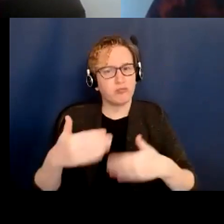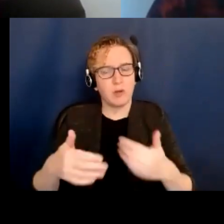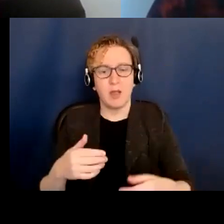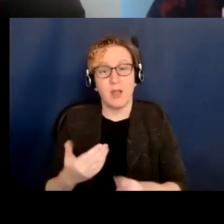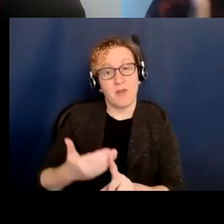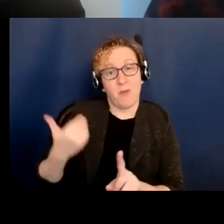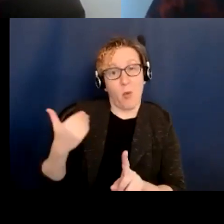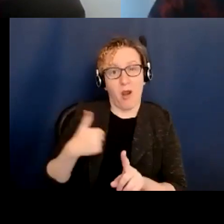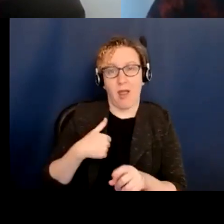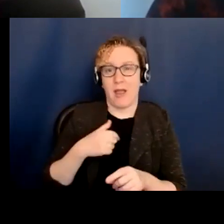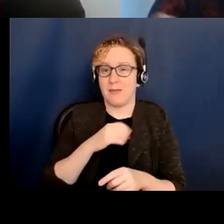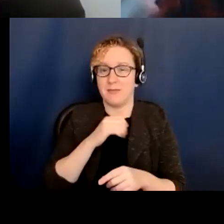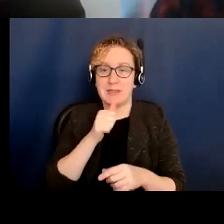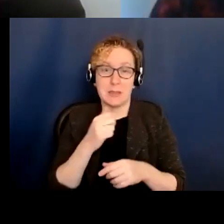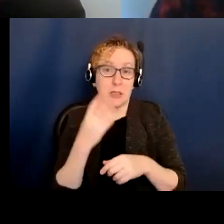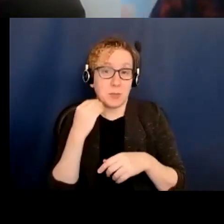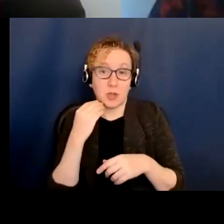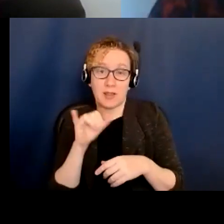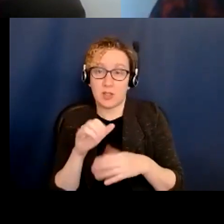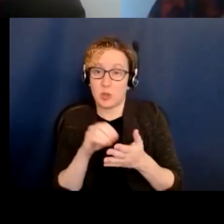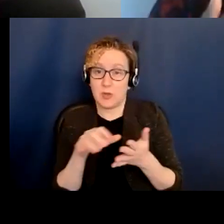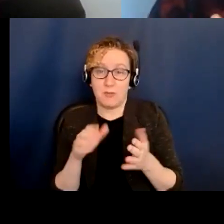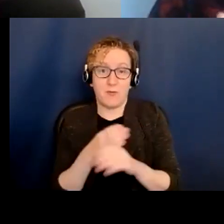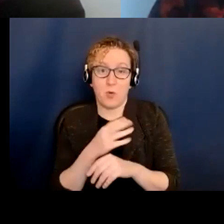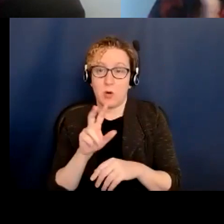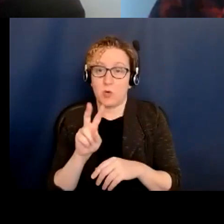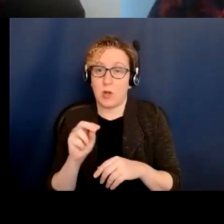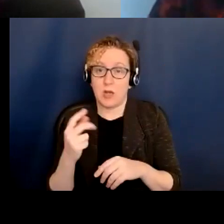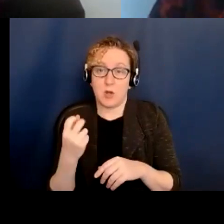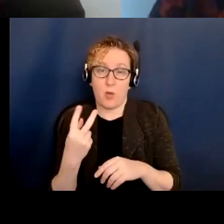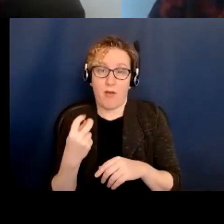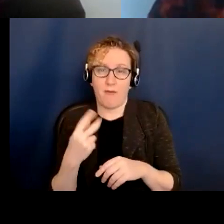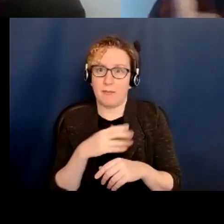Before, I had not experienced a student before 2012.